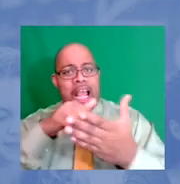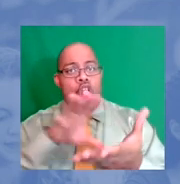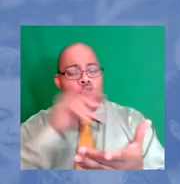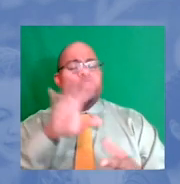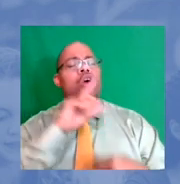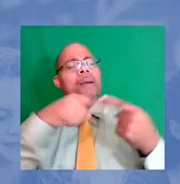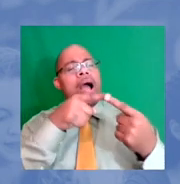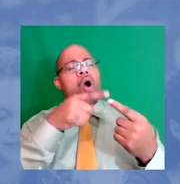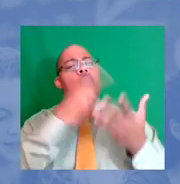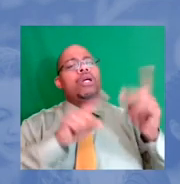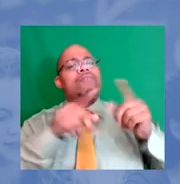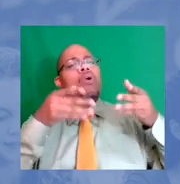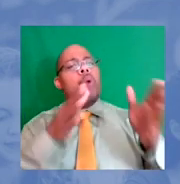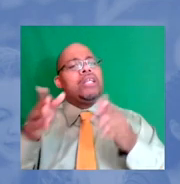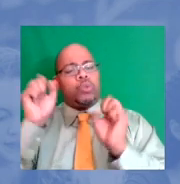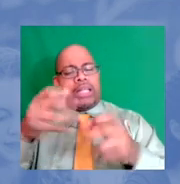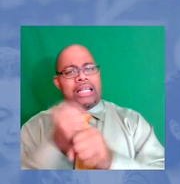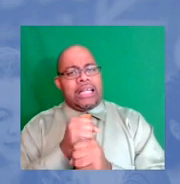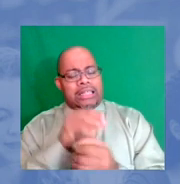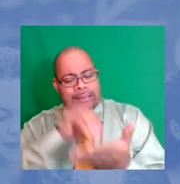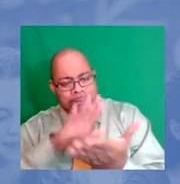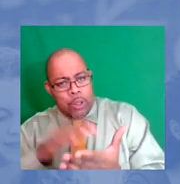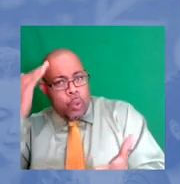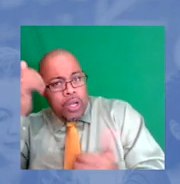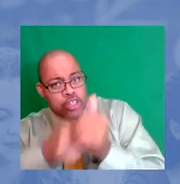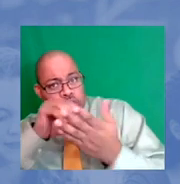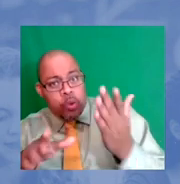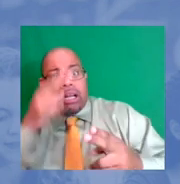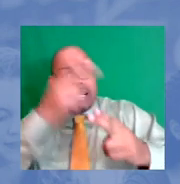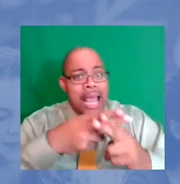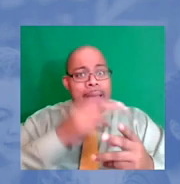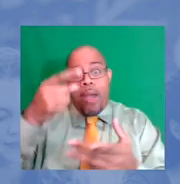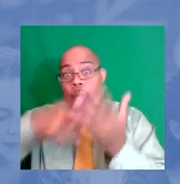YOU CAN GET TO KNOW EACH STUDENT LIKE I SAID, BY NAME AND BY NEED, SO YOU CAN BETTER UNDERSTAND